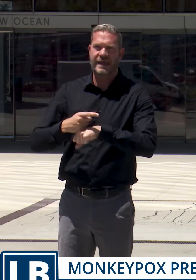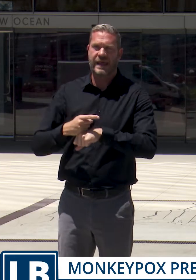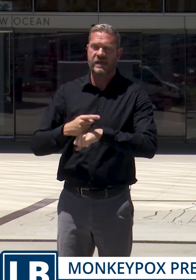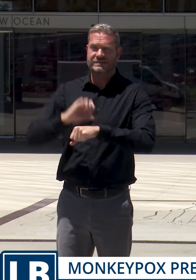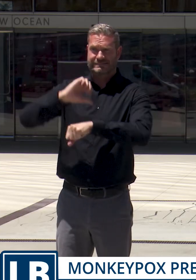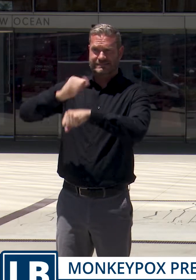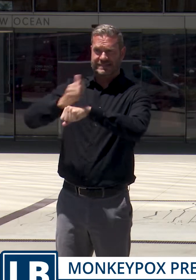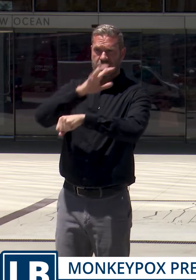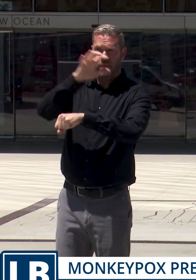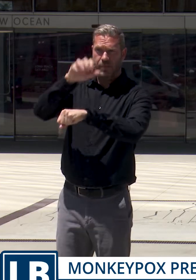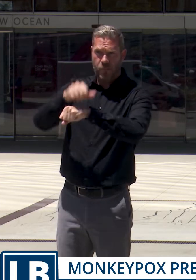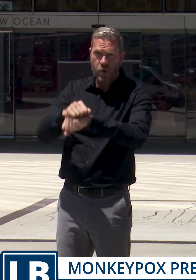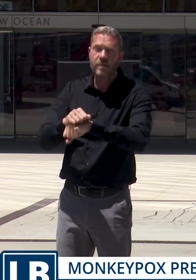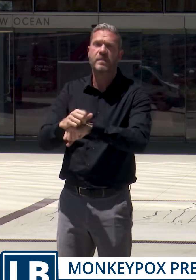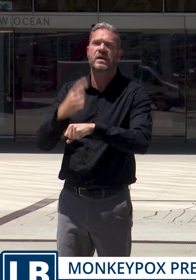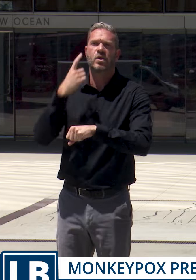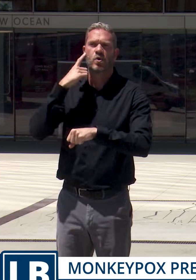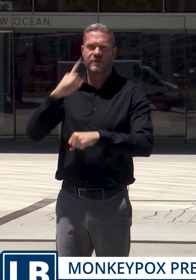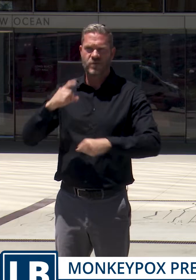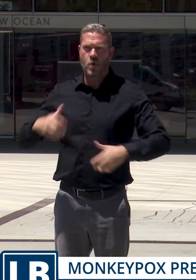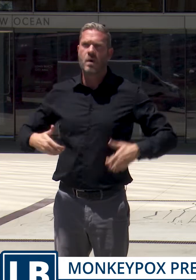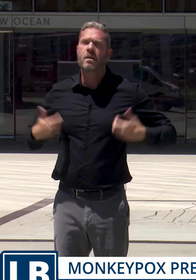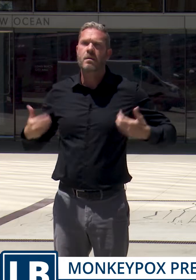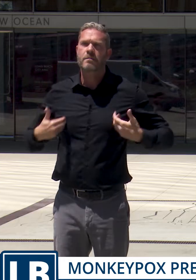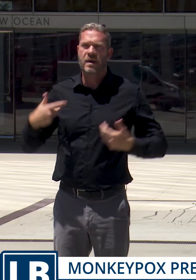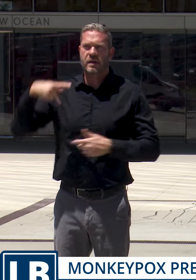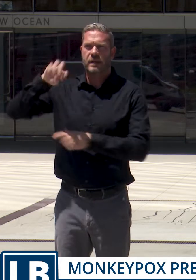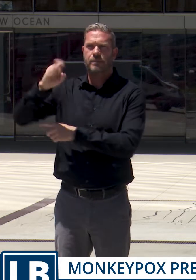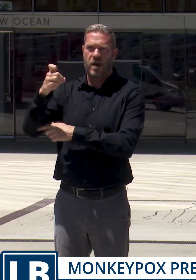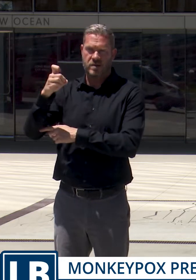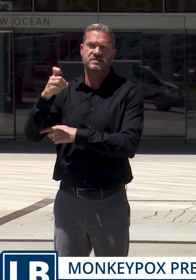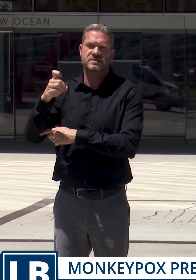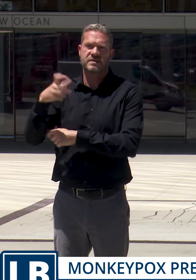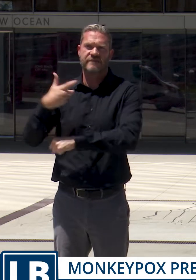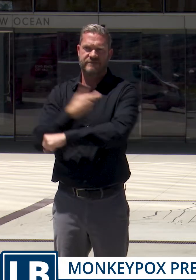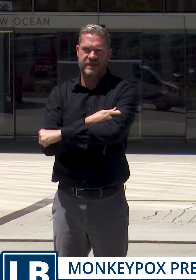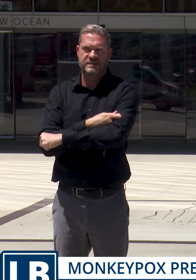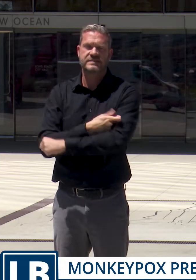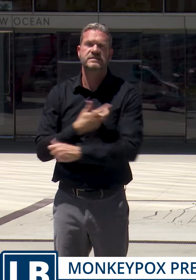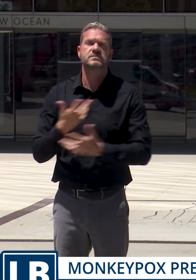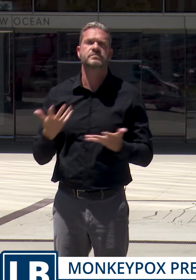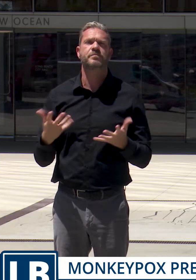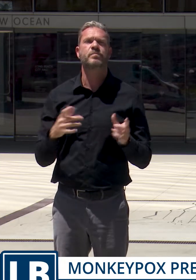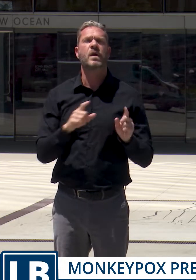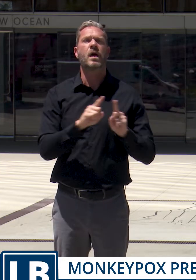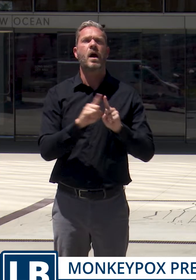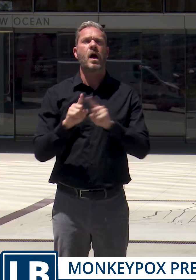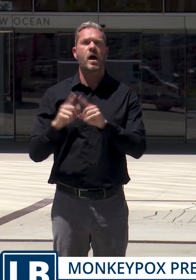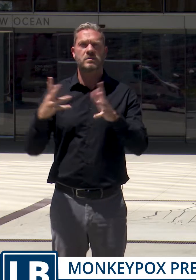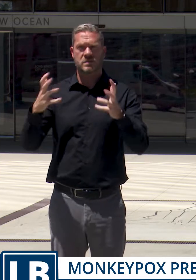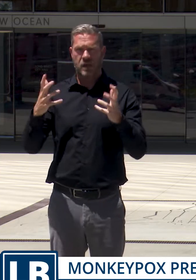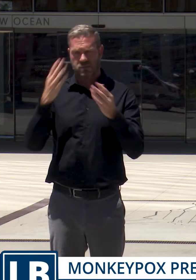to receive your monkey pox vaccine i also just want to note that um for us here in long beach the